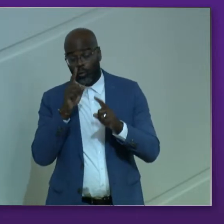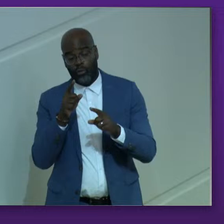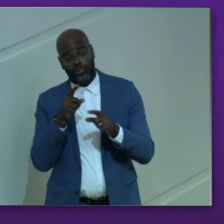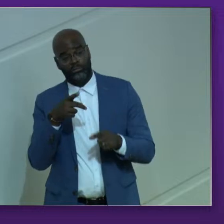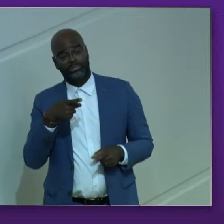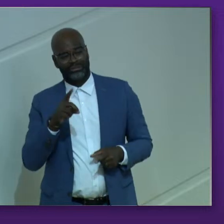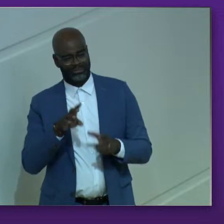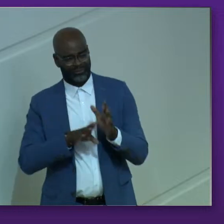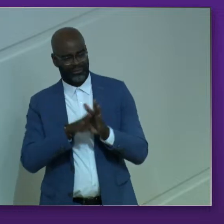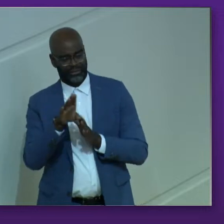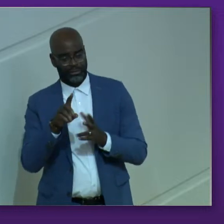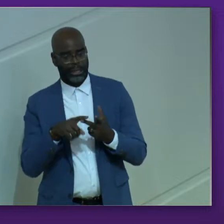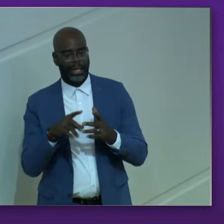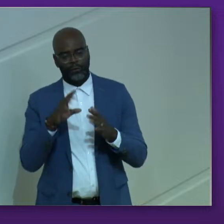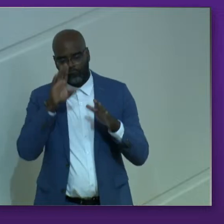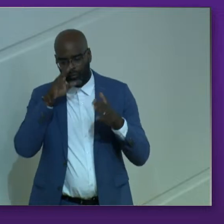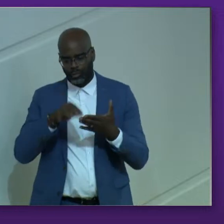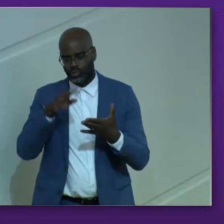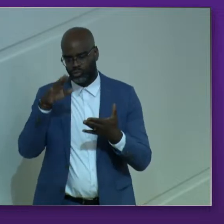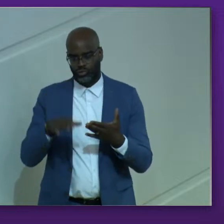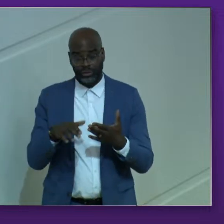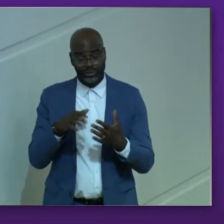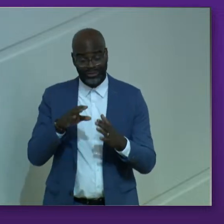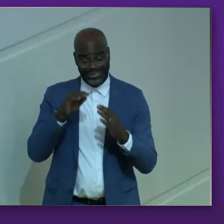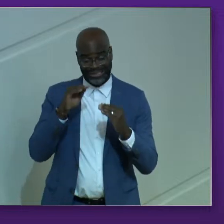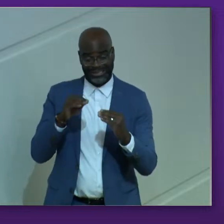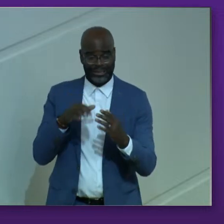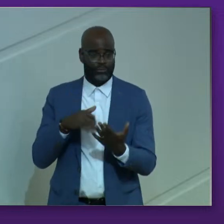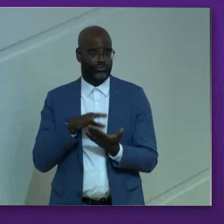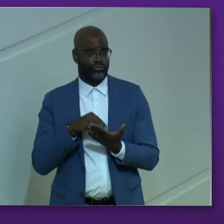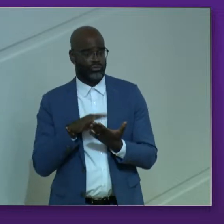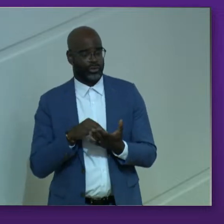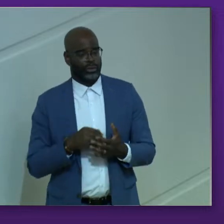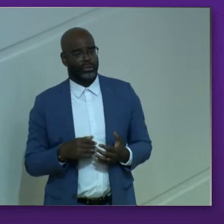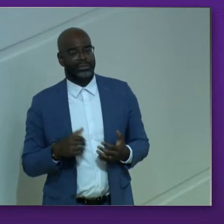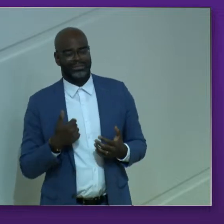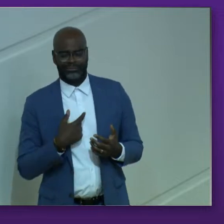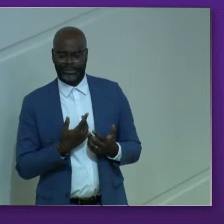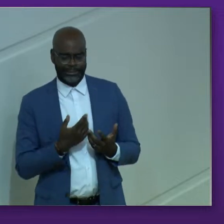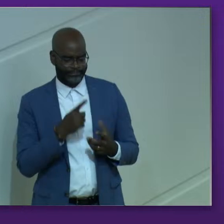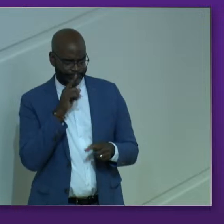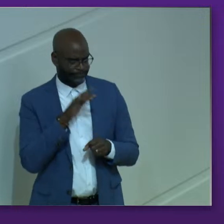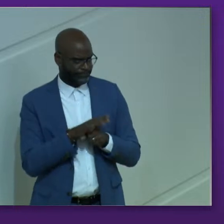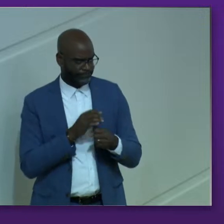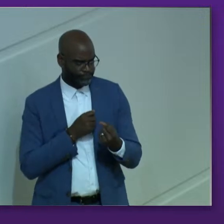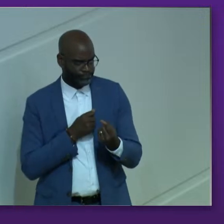[LISTING NAMES] BLENDS ROBUST